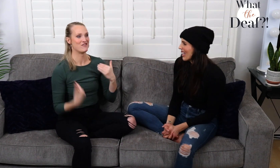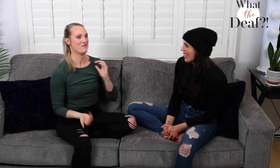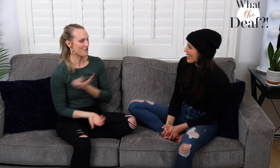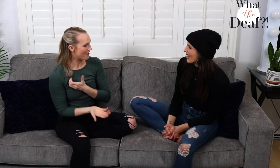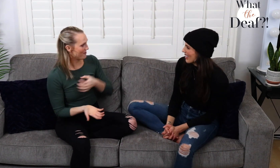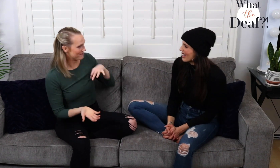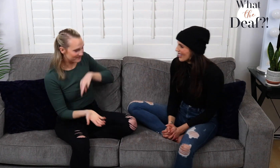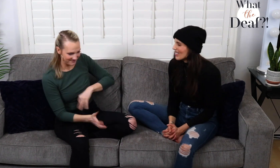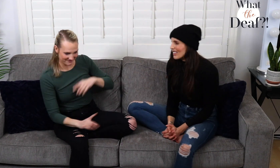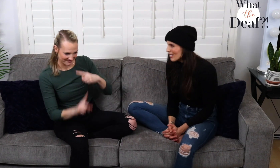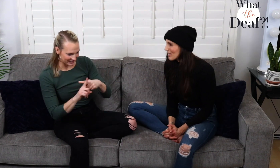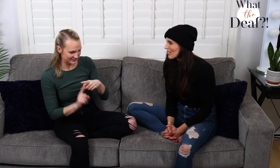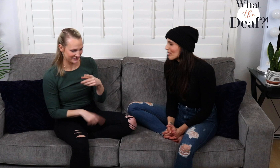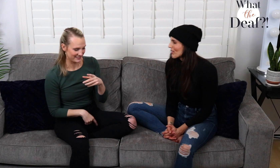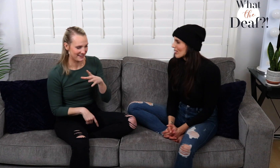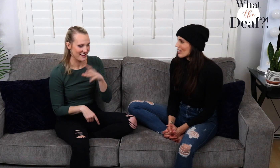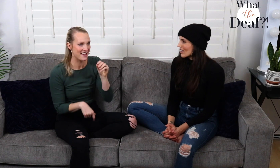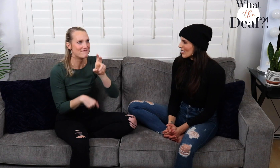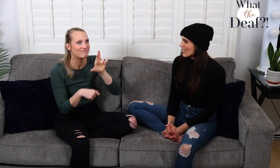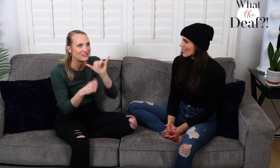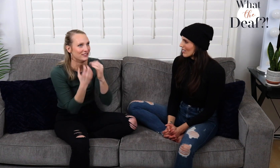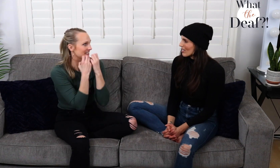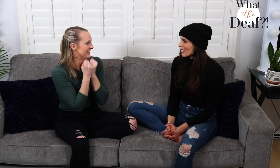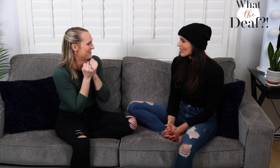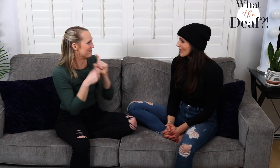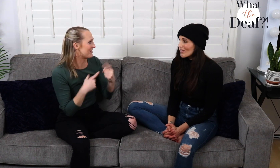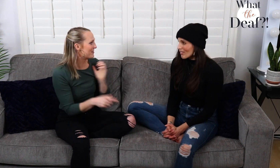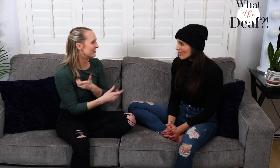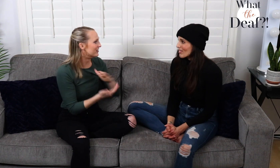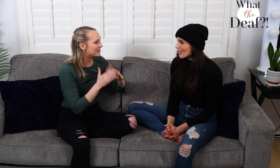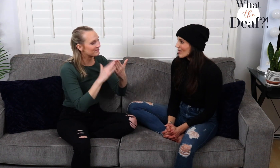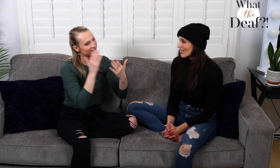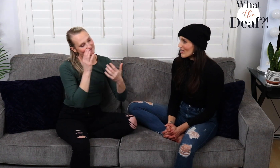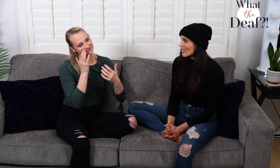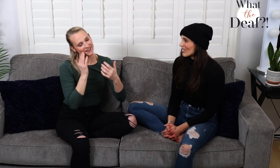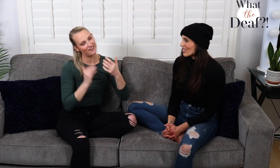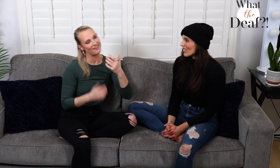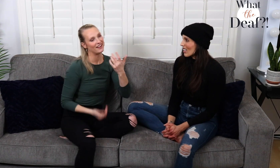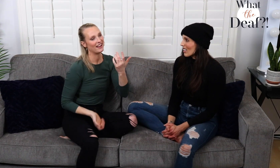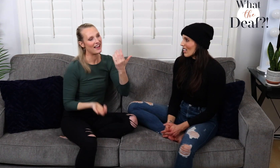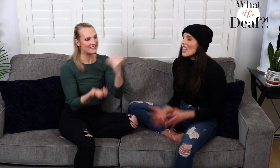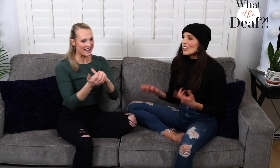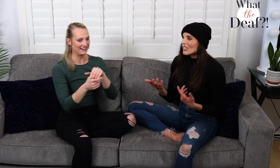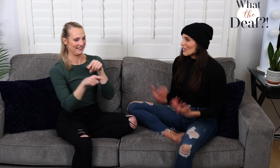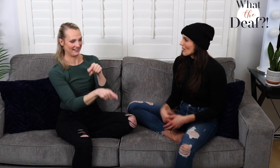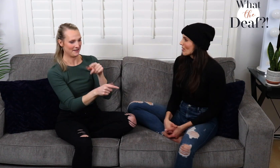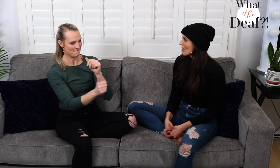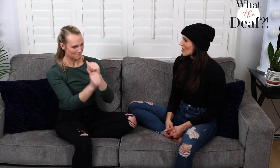We have our privileges, you know something we value about our community. So I mean Again